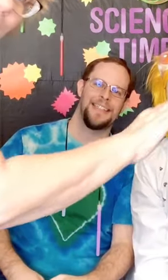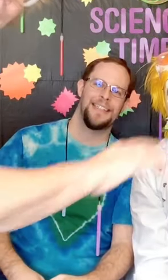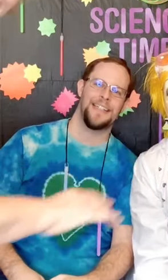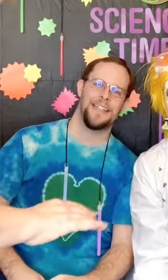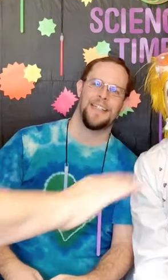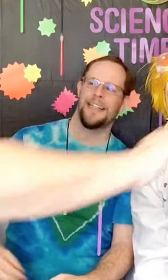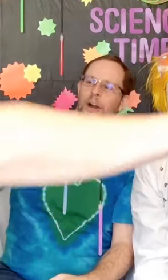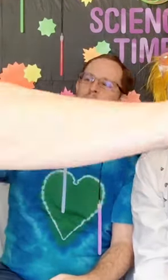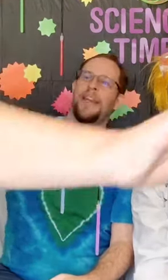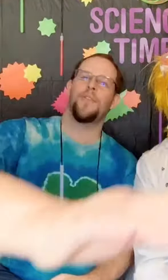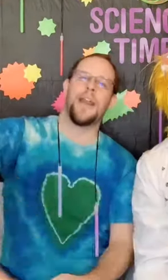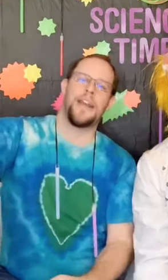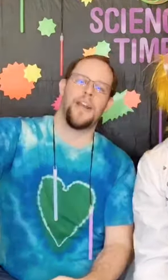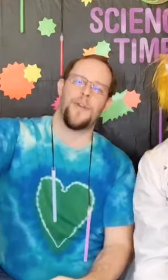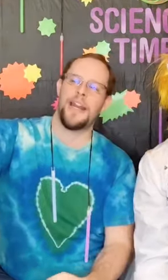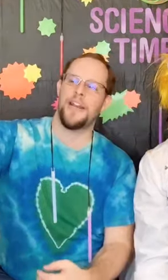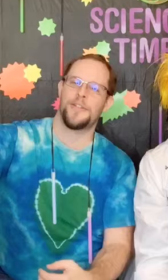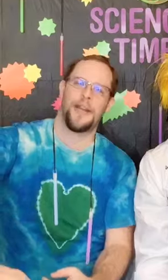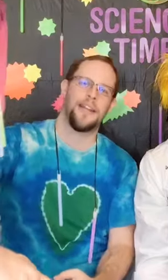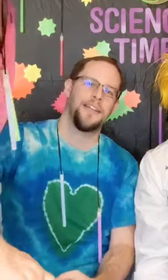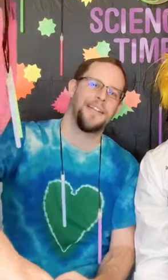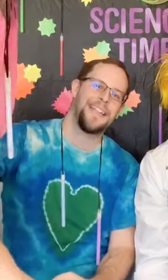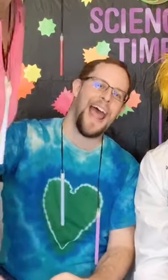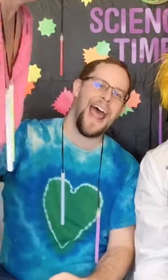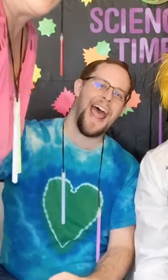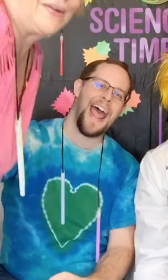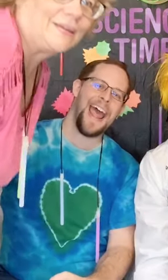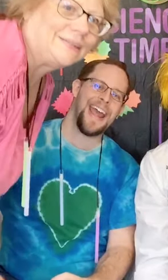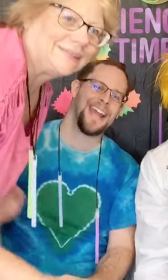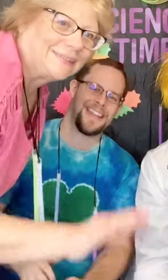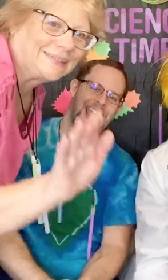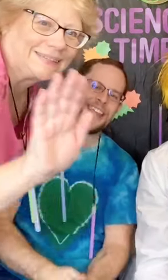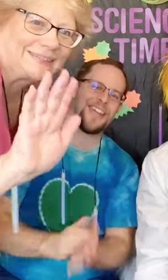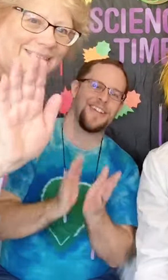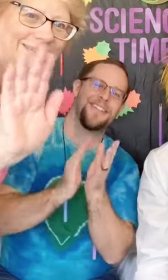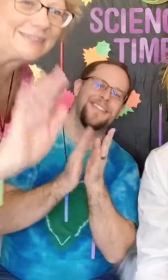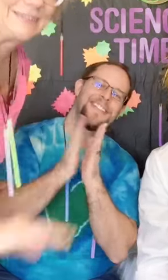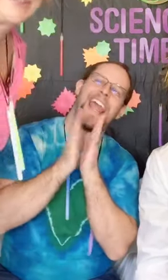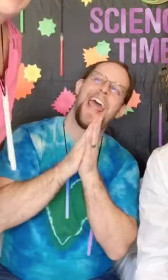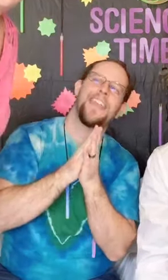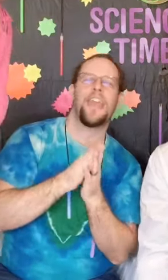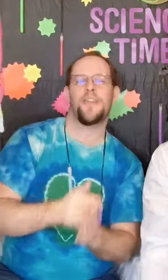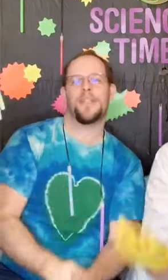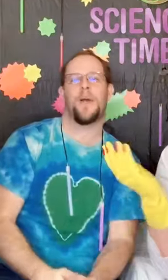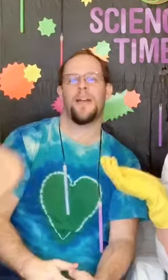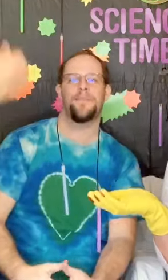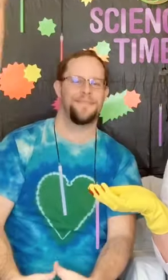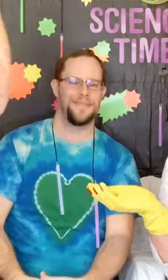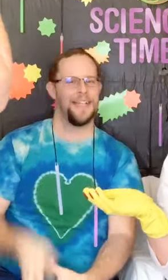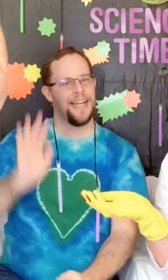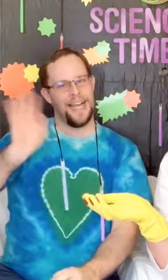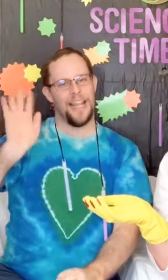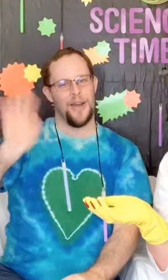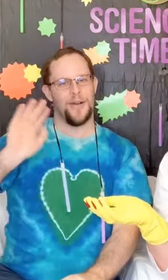Am I in? CALI: Come on in. AARON: Right here. BARB: Thank you! And Mr. Aaron! AARON: Thank you, thank you, thank you so much.